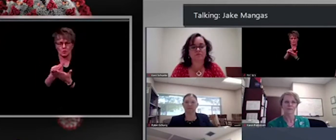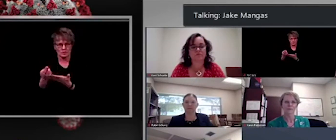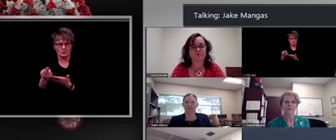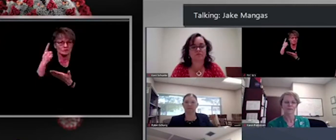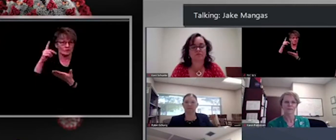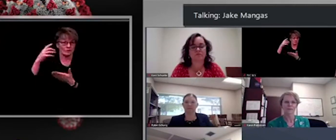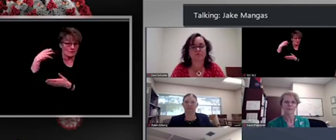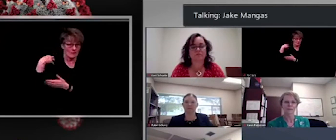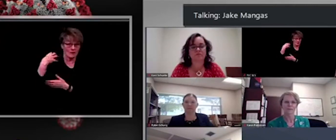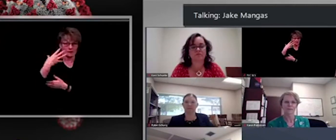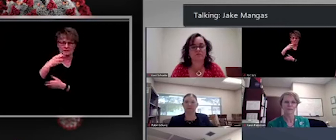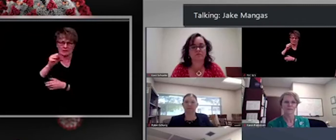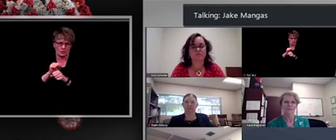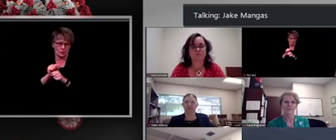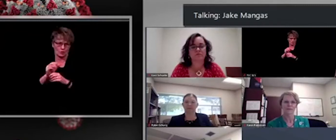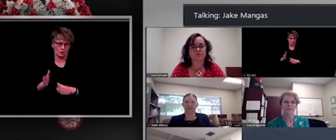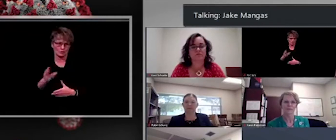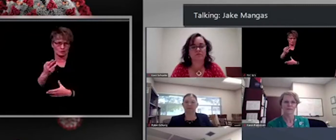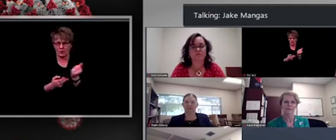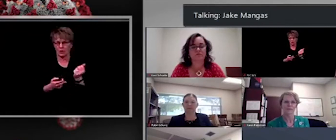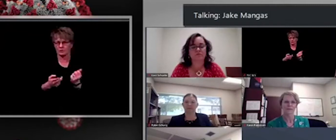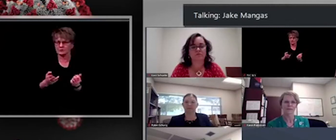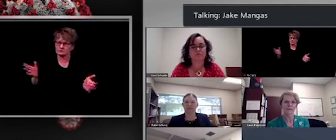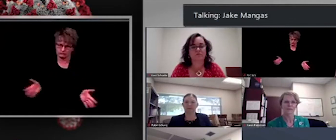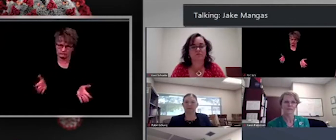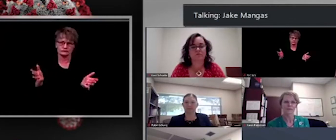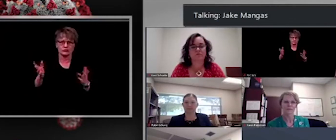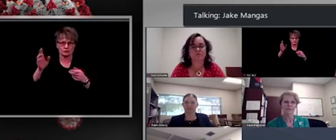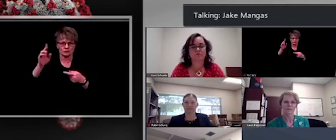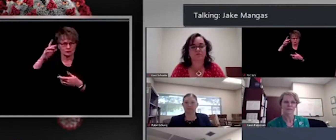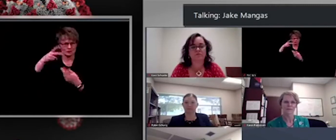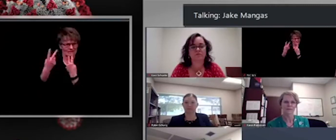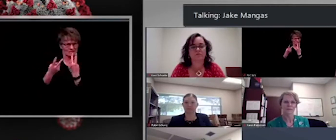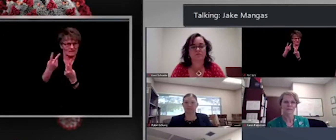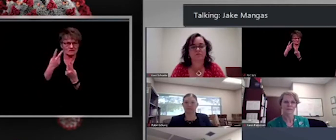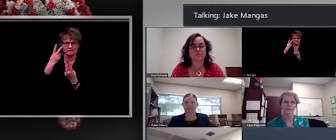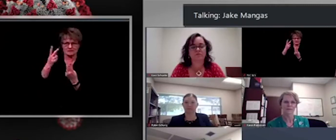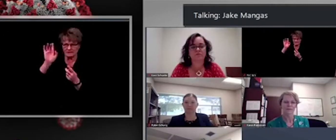encourage people to check that out and we continue to do our best to communicate and